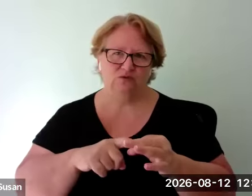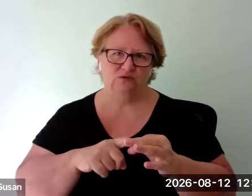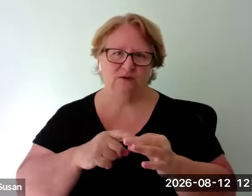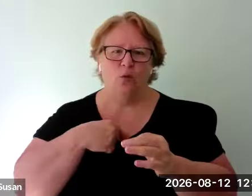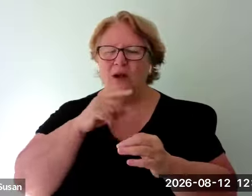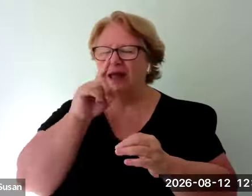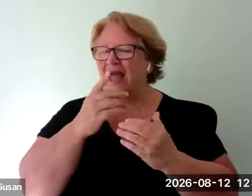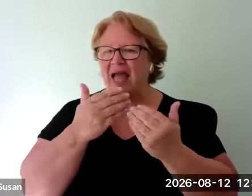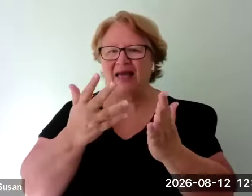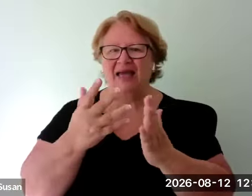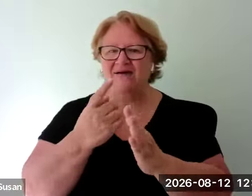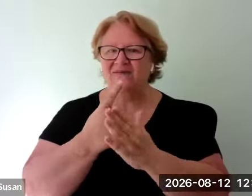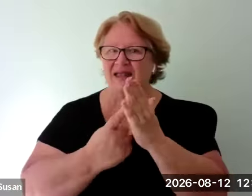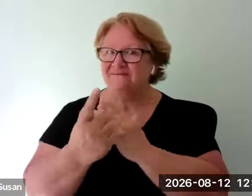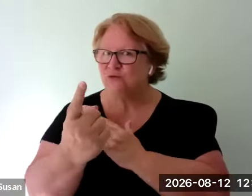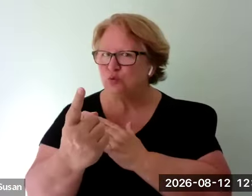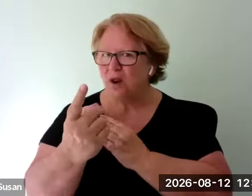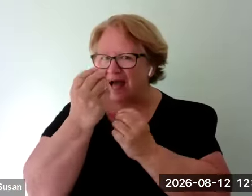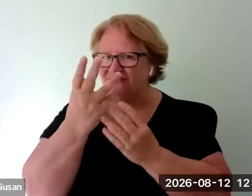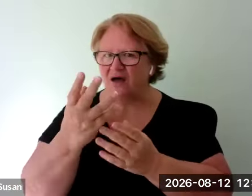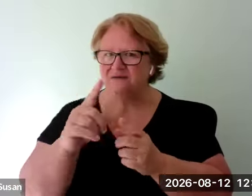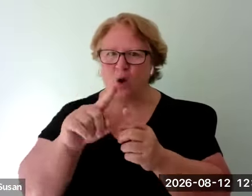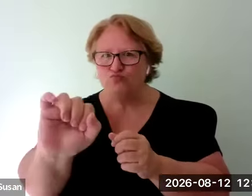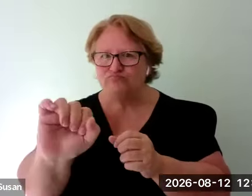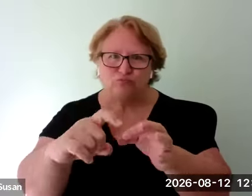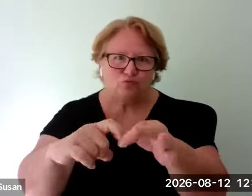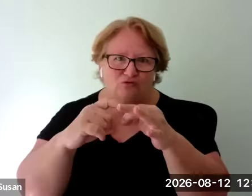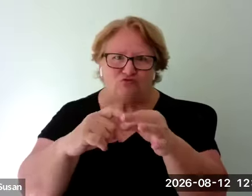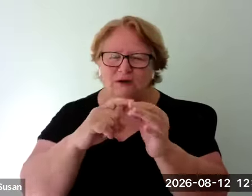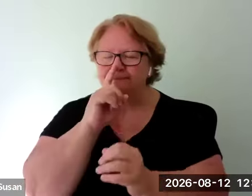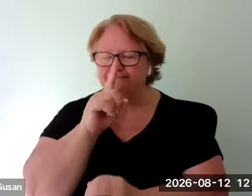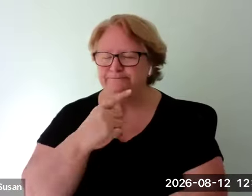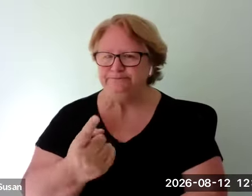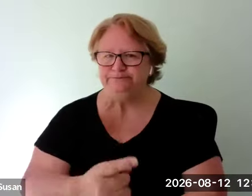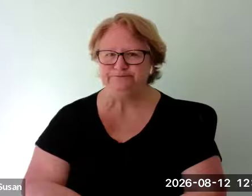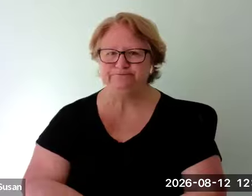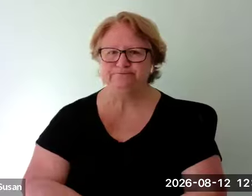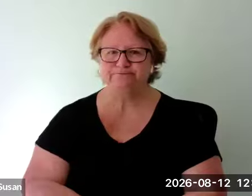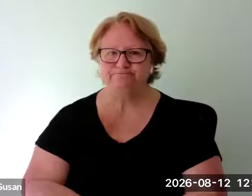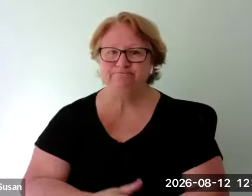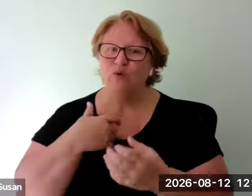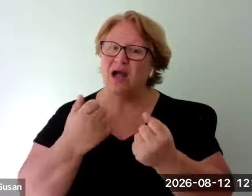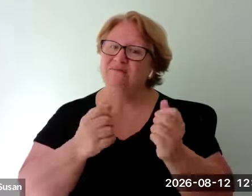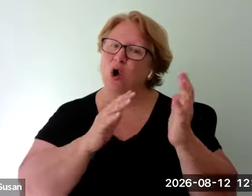information we update the FAQs . So we can't provide